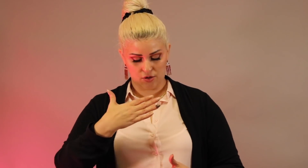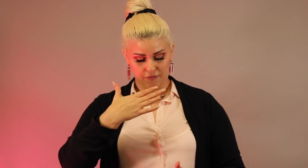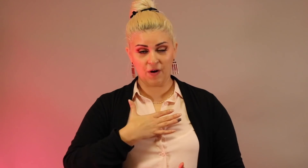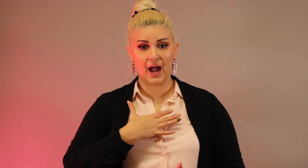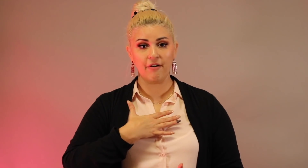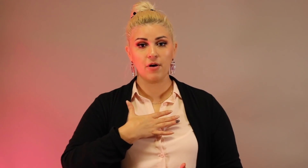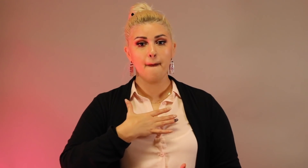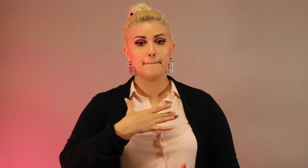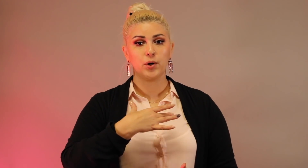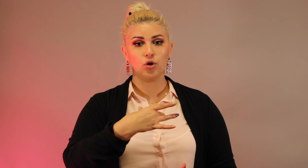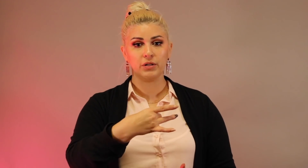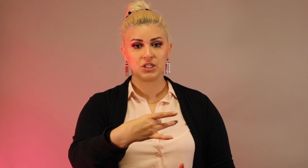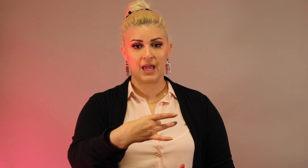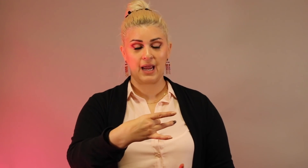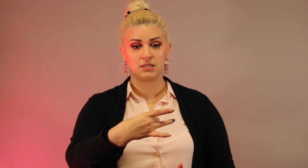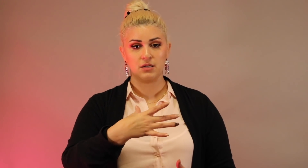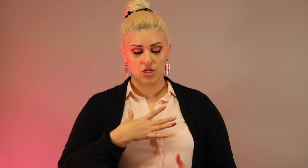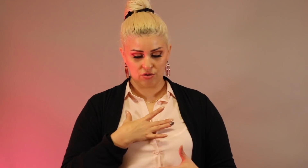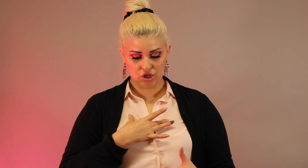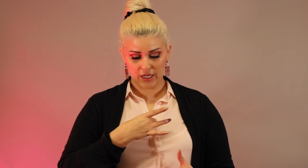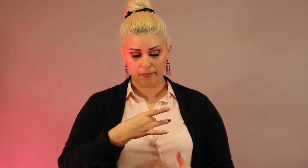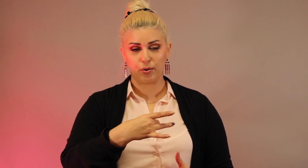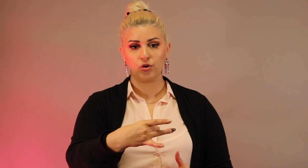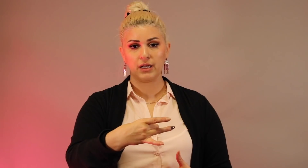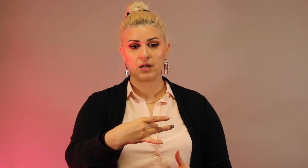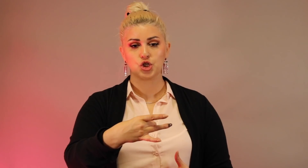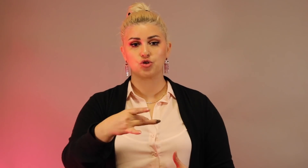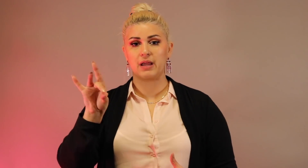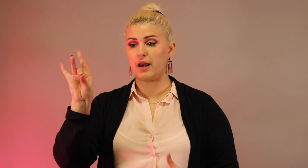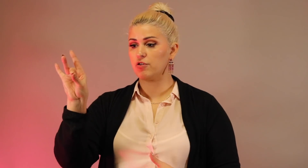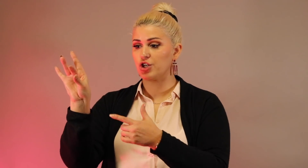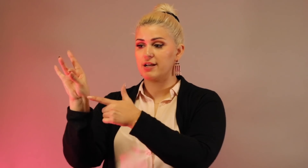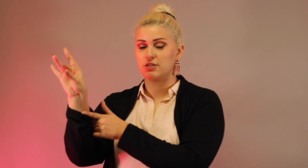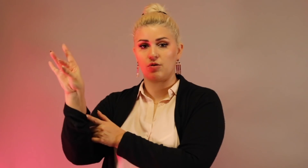So five, pull into the eight. So it's just like you're pulling a string out of your chest